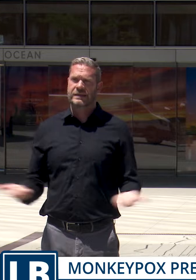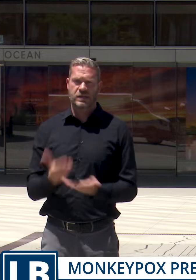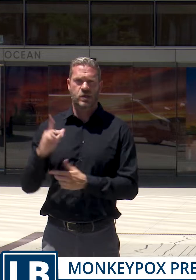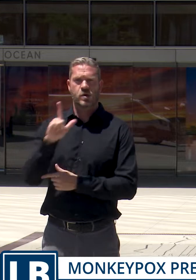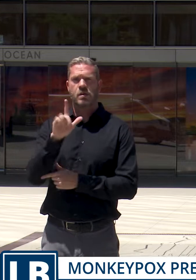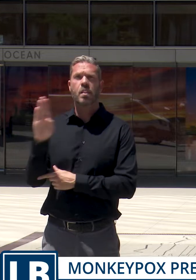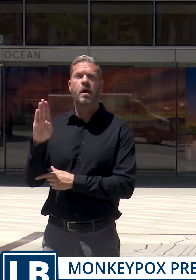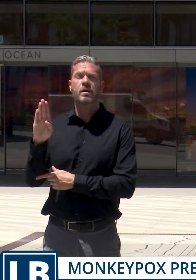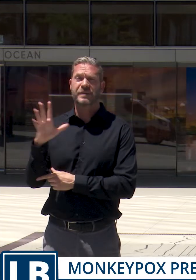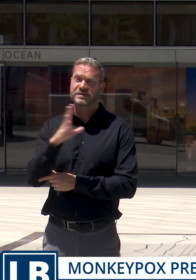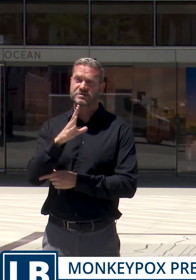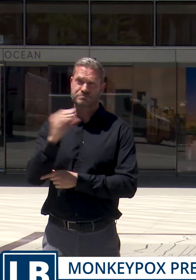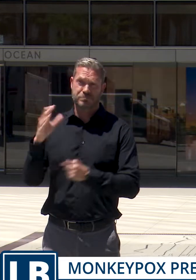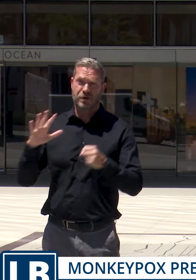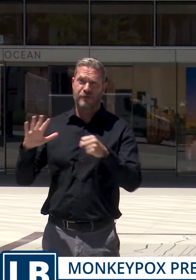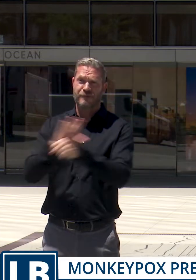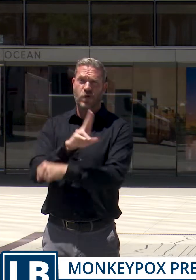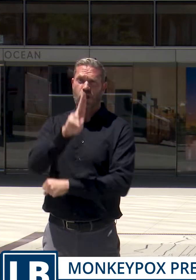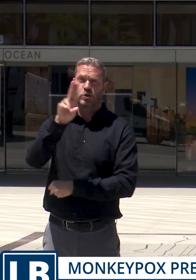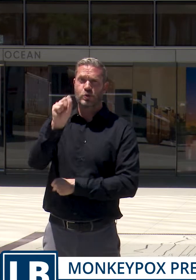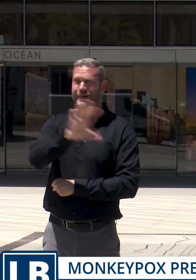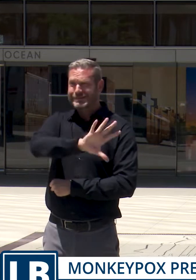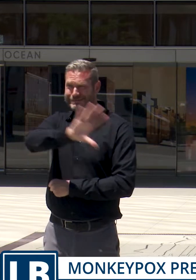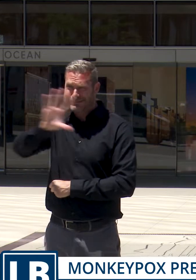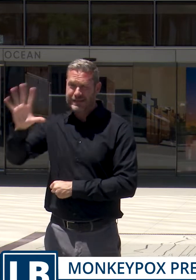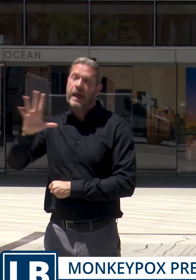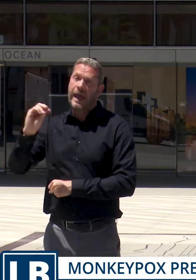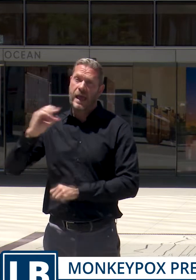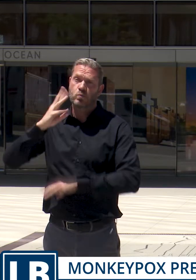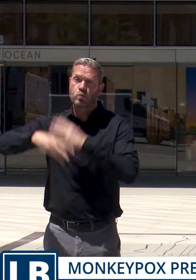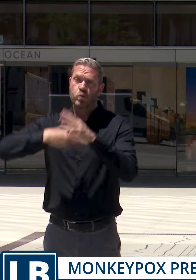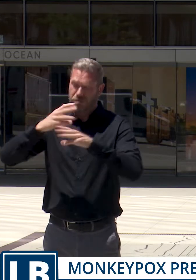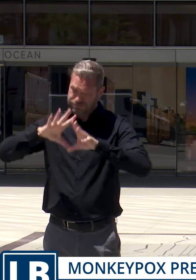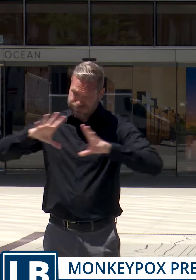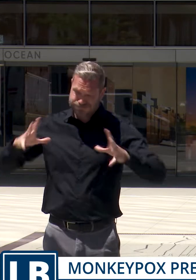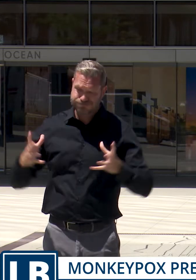across the world are dealing with this outbreak of monkey pox especially here